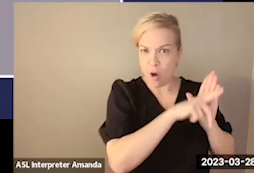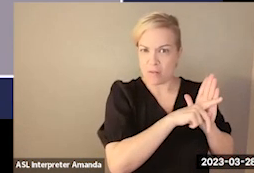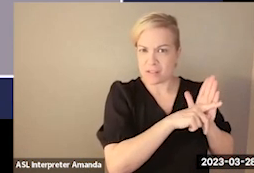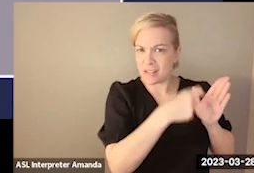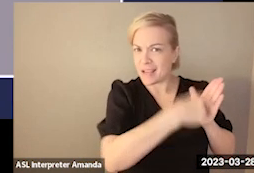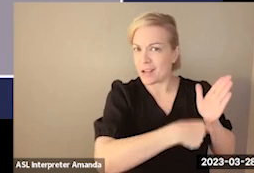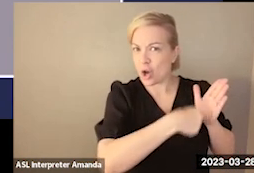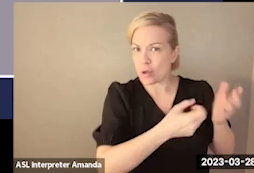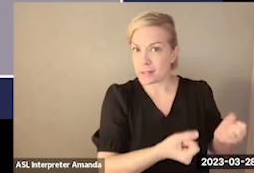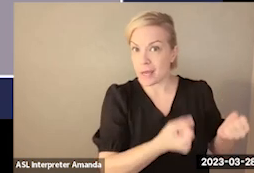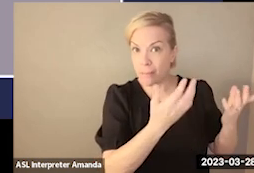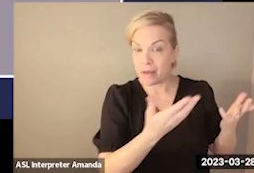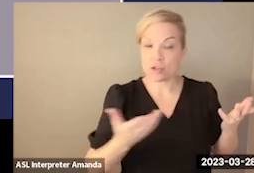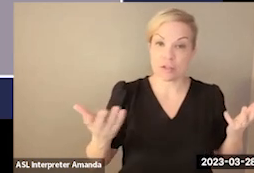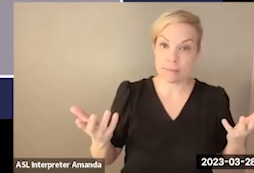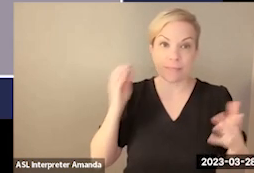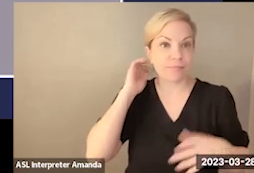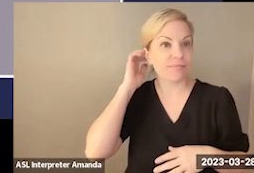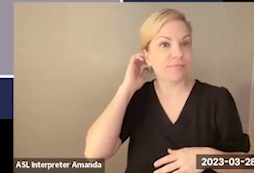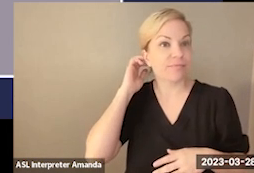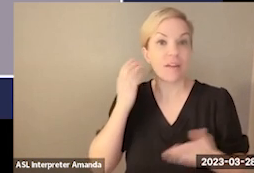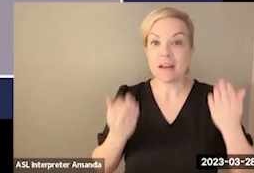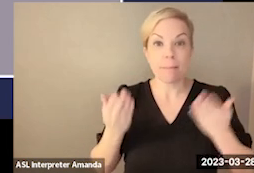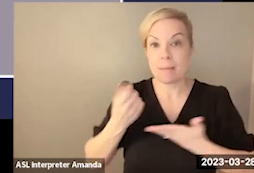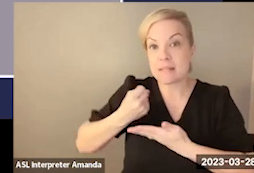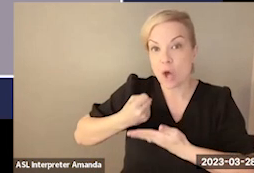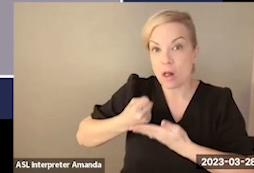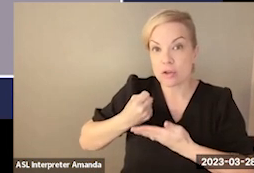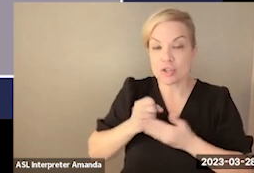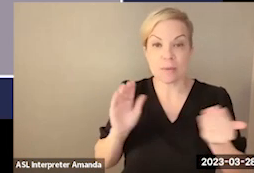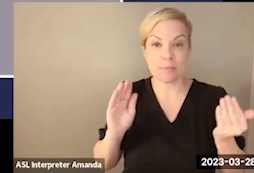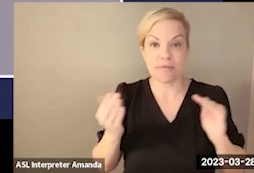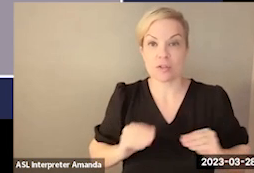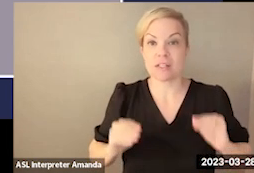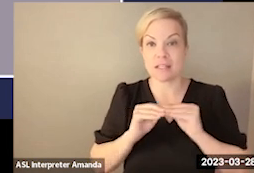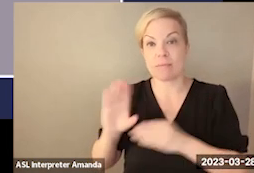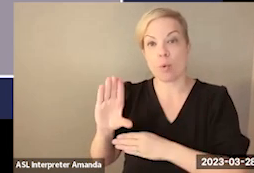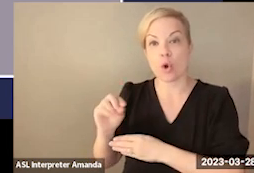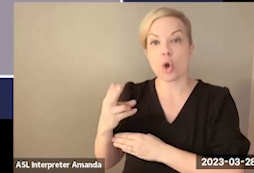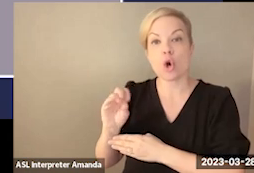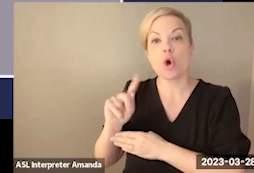Debbie Stine, Science & Technology Policy Academy: you know, which might be say, just, say, scholarships versus this more cohort model, where people like